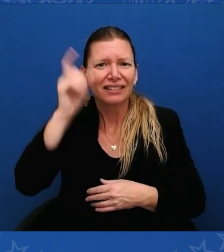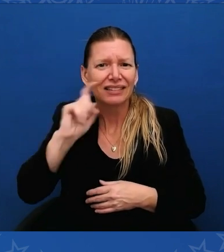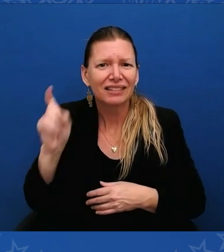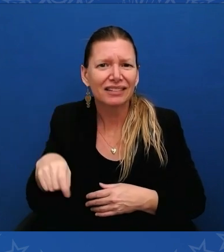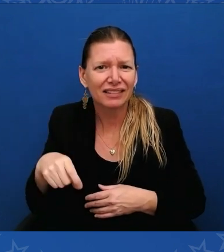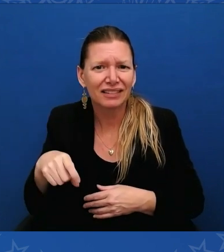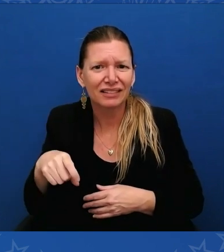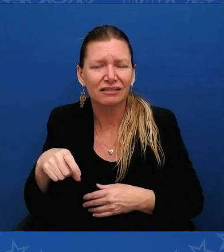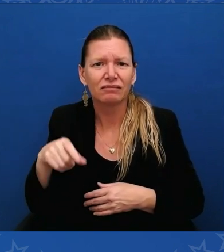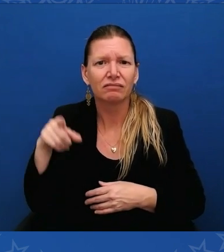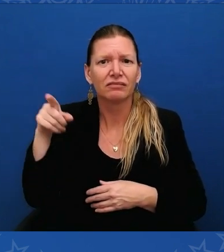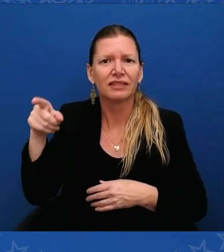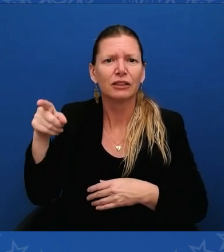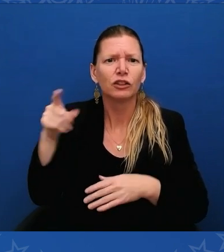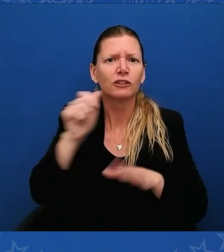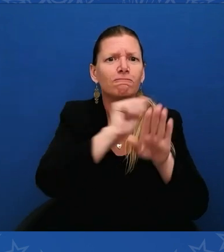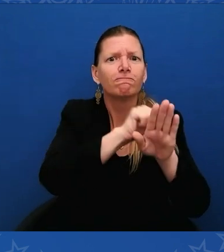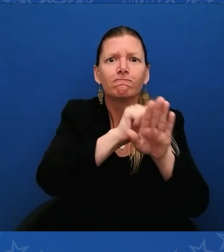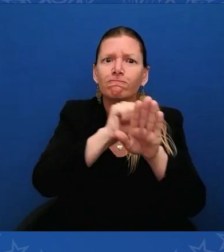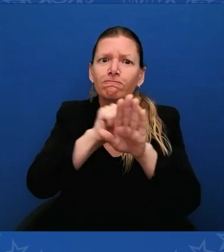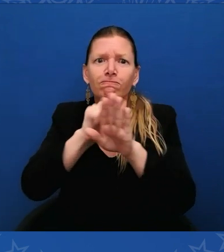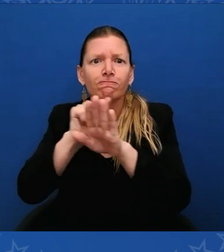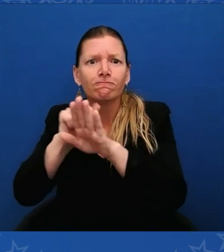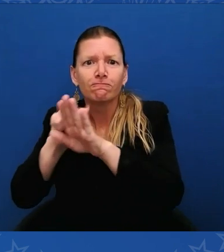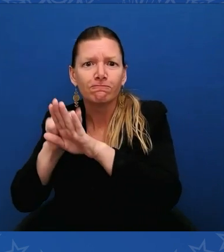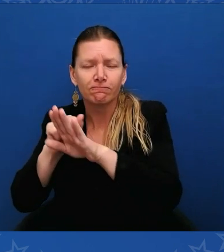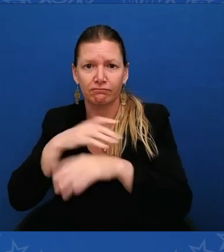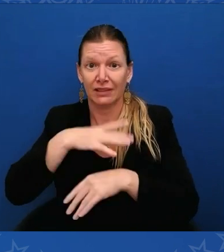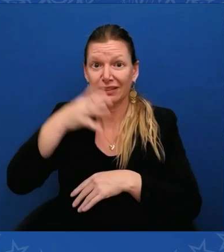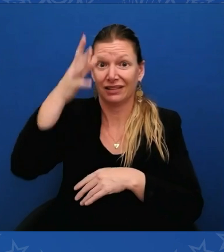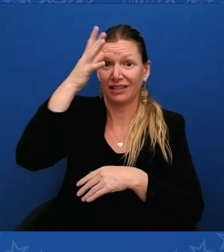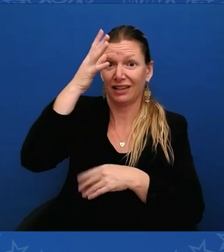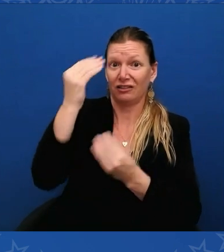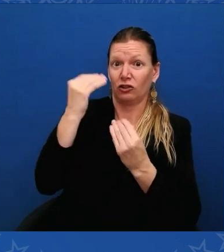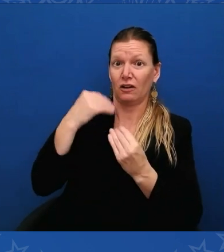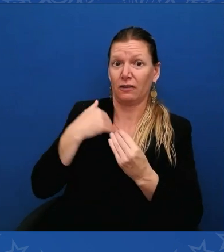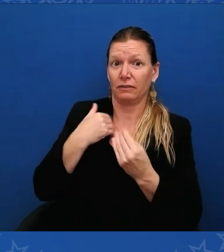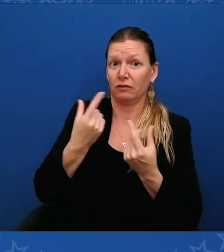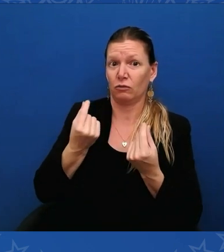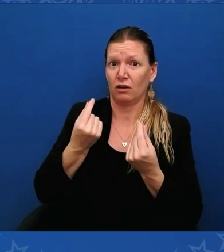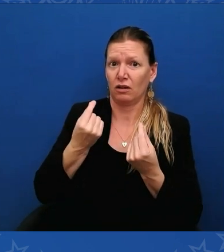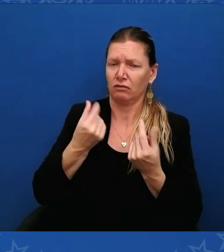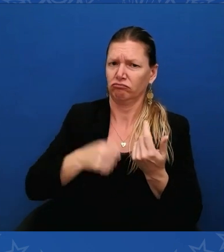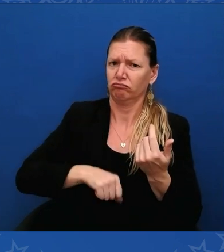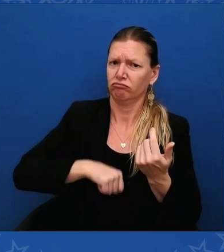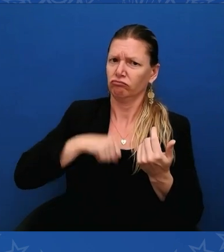and the dignity of all people, like the s- -- like the six Latino construction workers who died